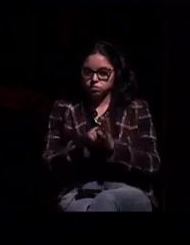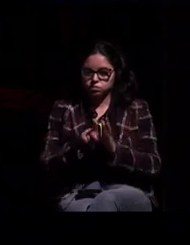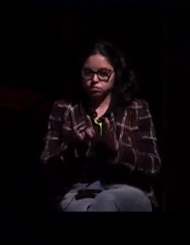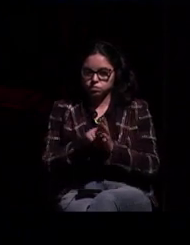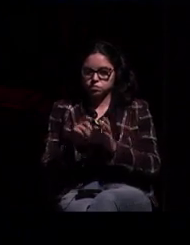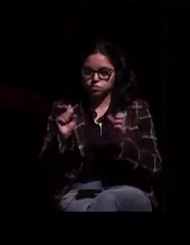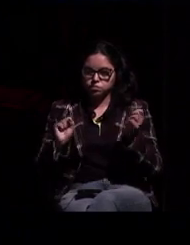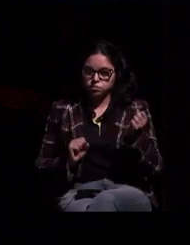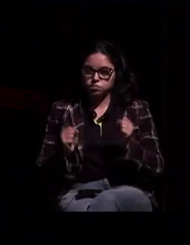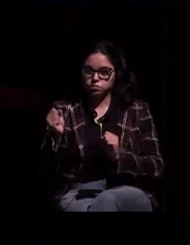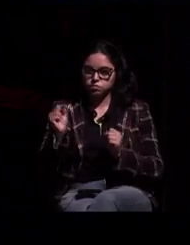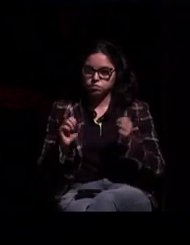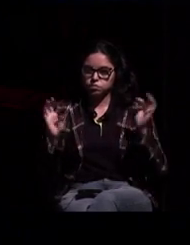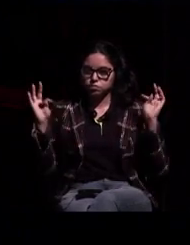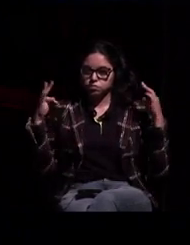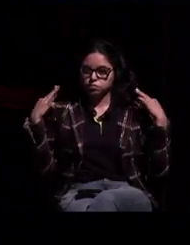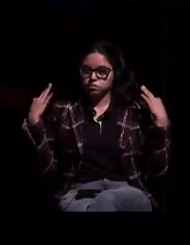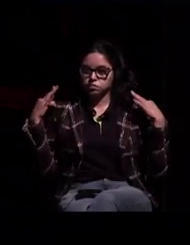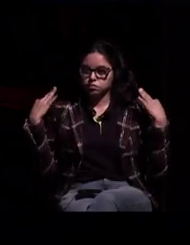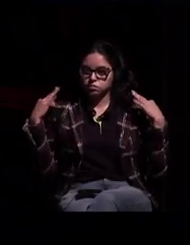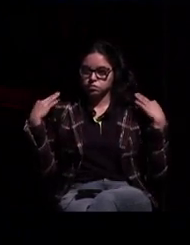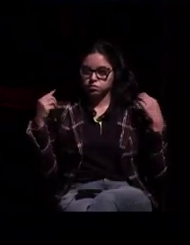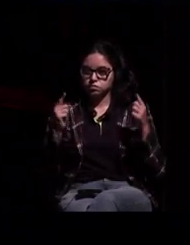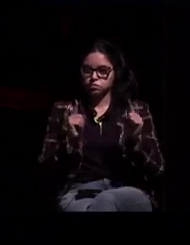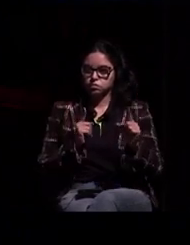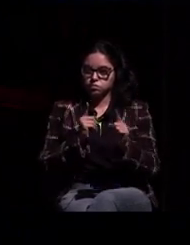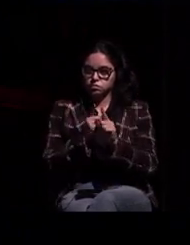We see that kind of work,